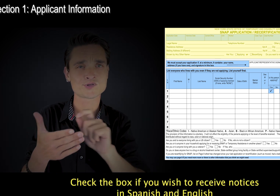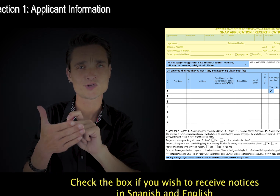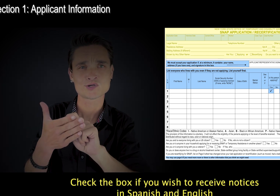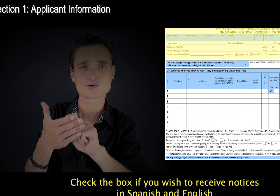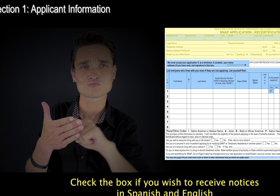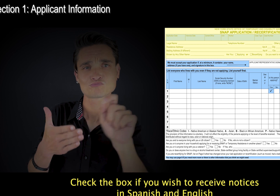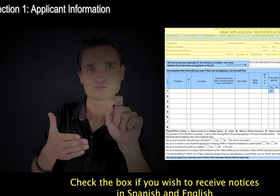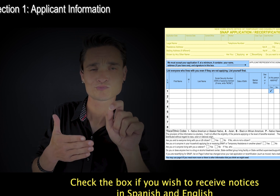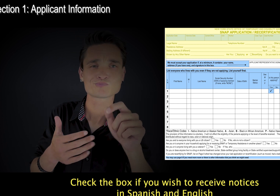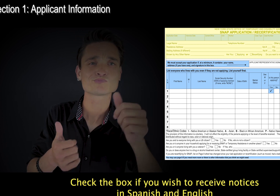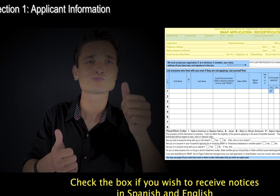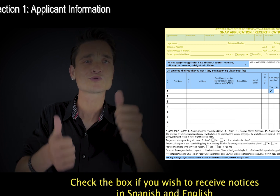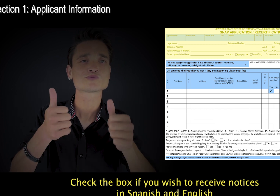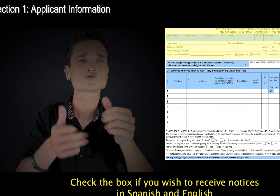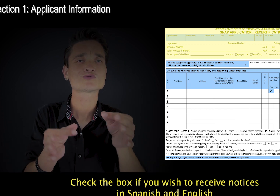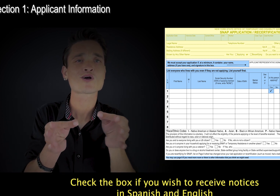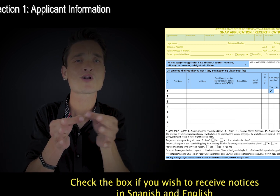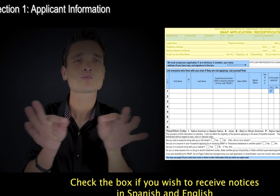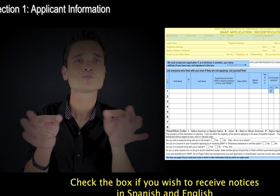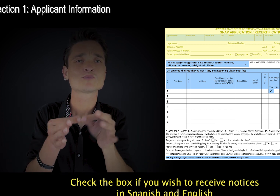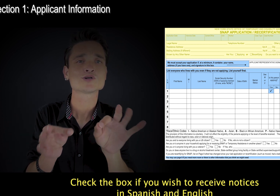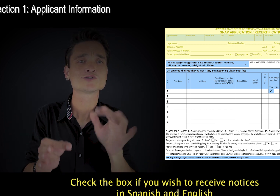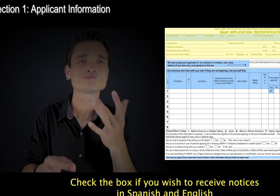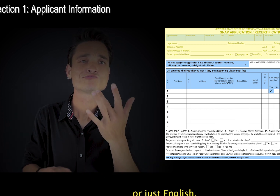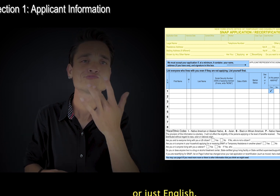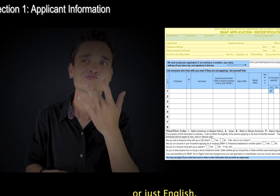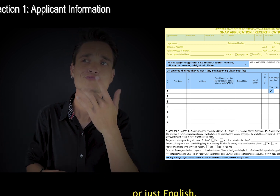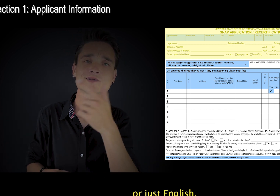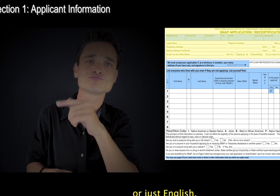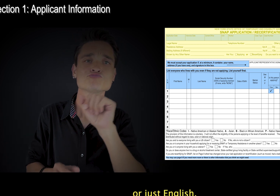Check the box if you wish to receive notices in Spanish and English or just English.